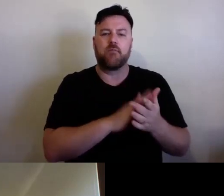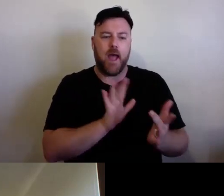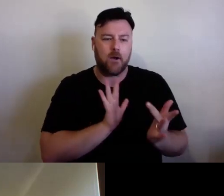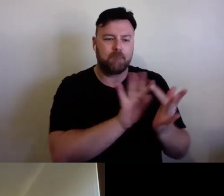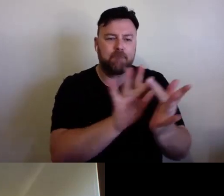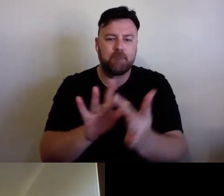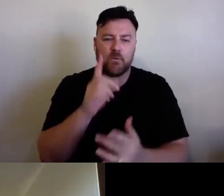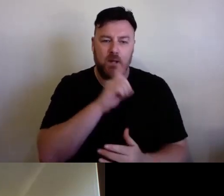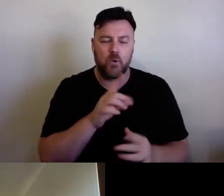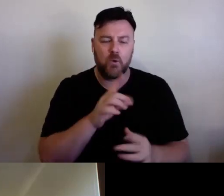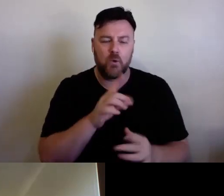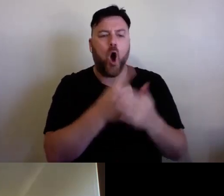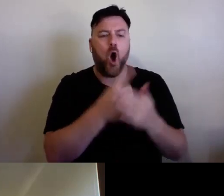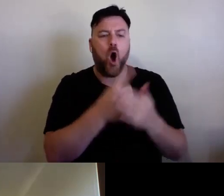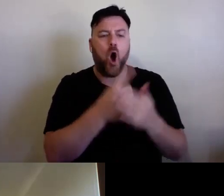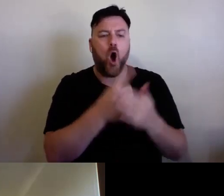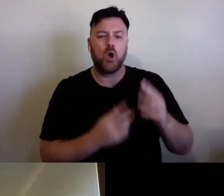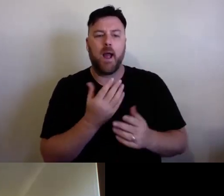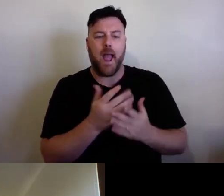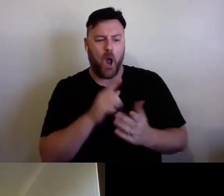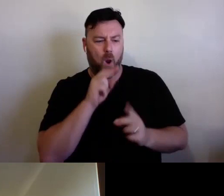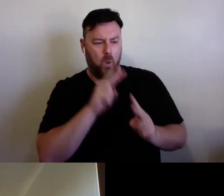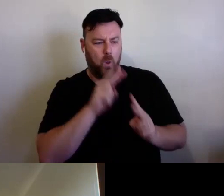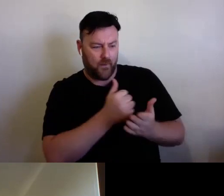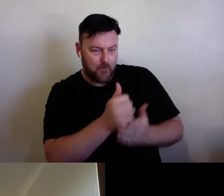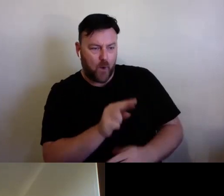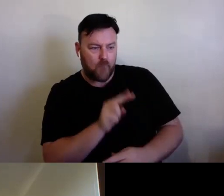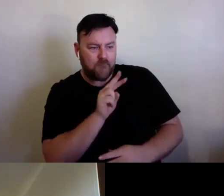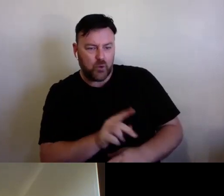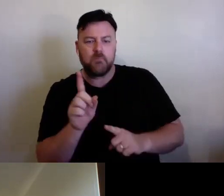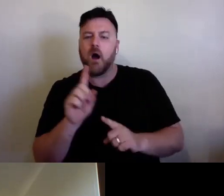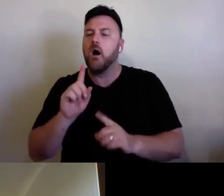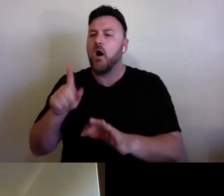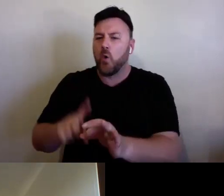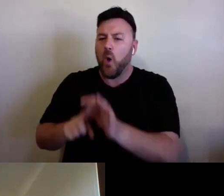people stick around or if they come back, that kind of thing. What I